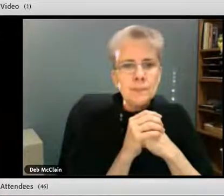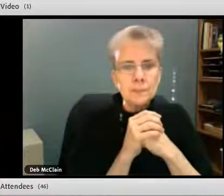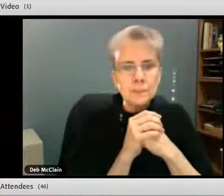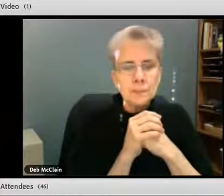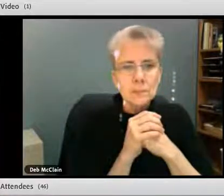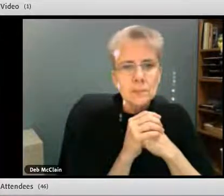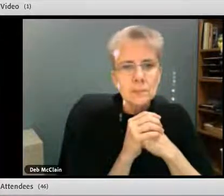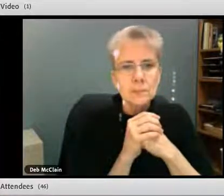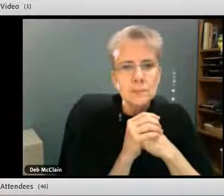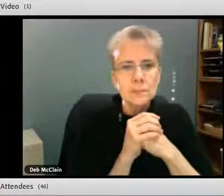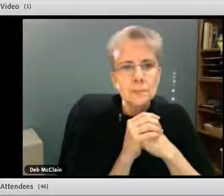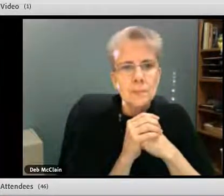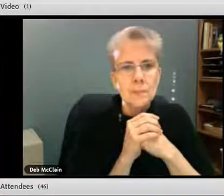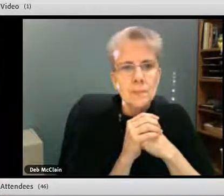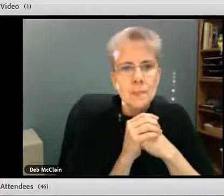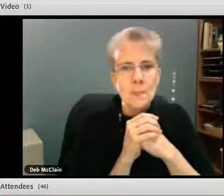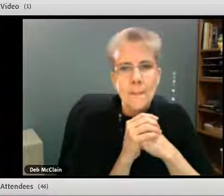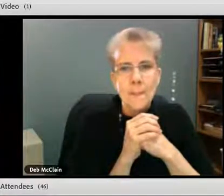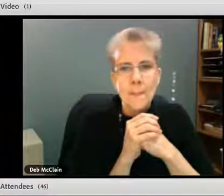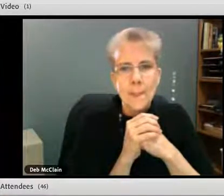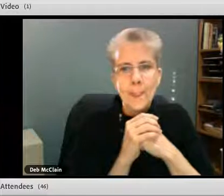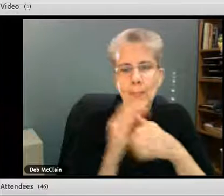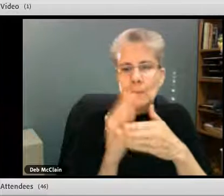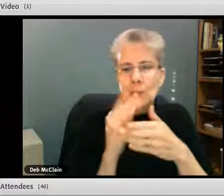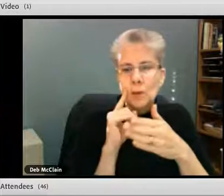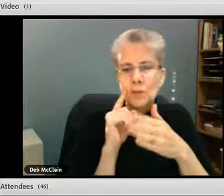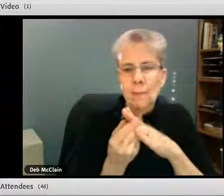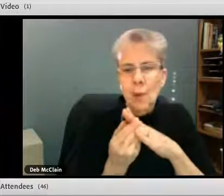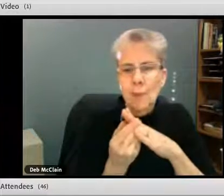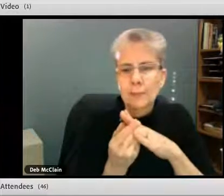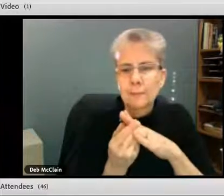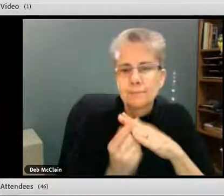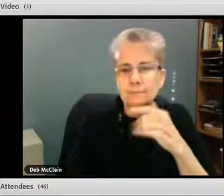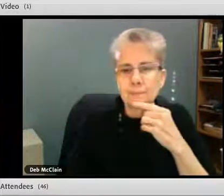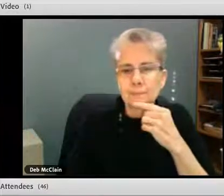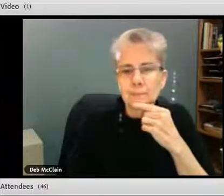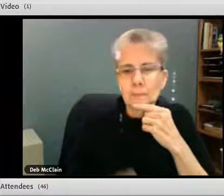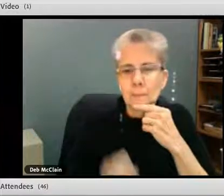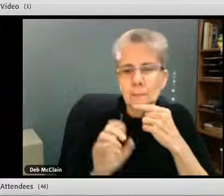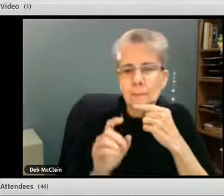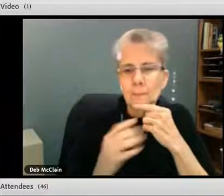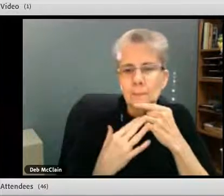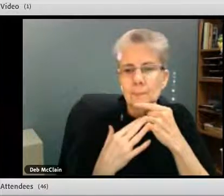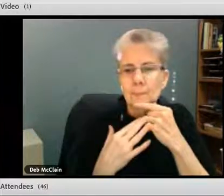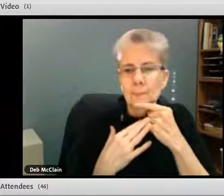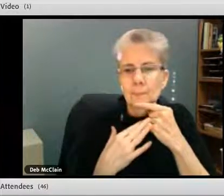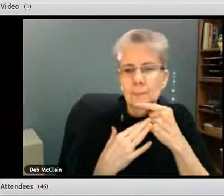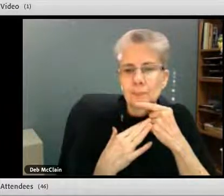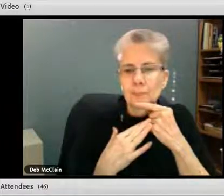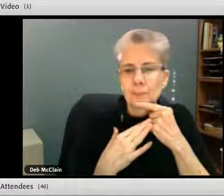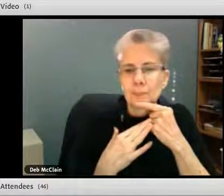I'm gonna just pause as Margaret types one more thought there. And avoid straight lines of people.